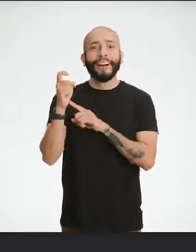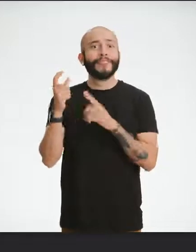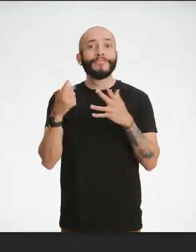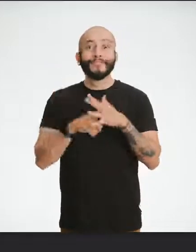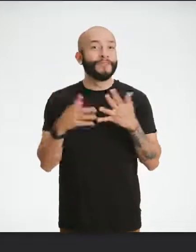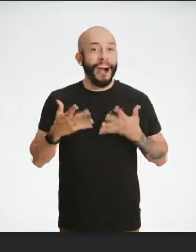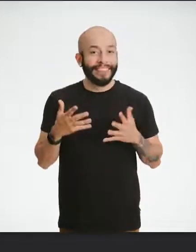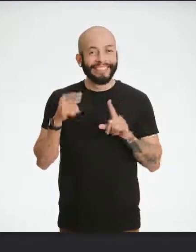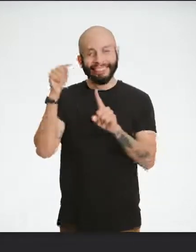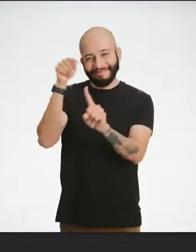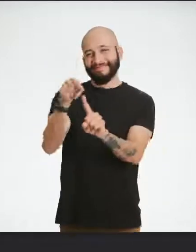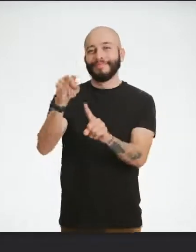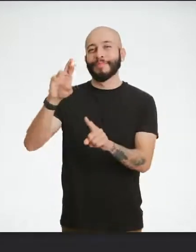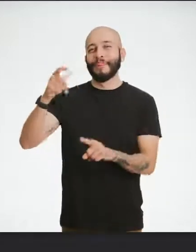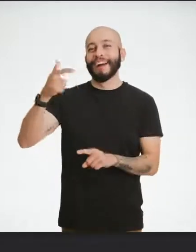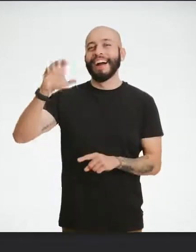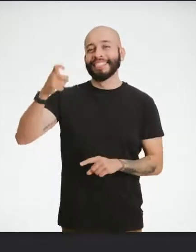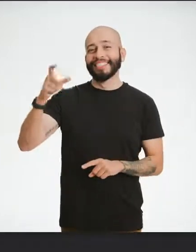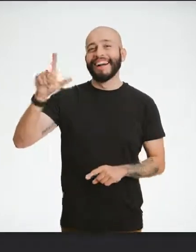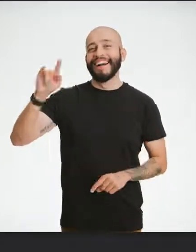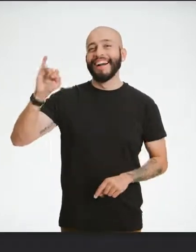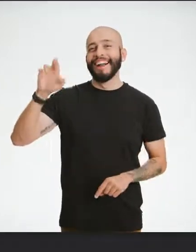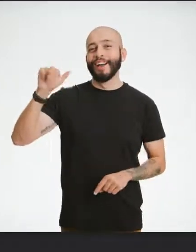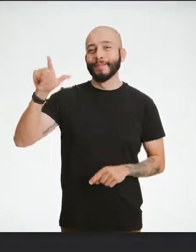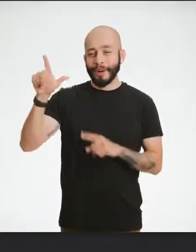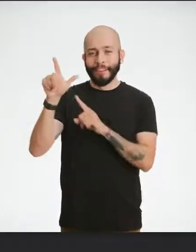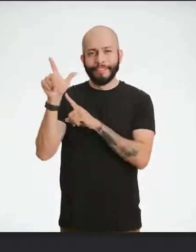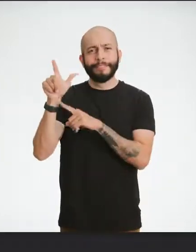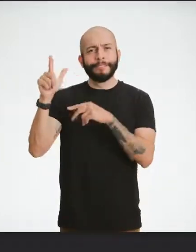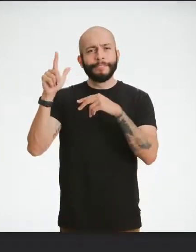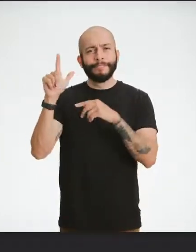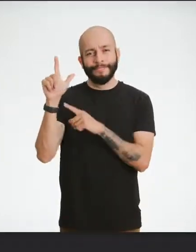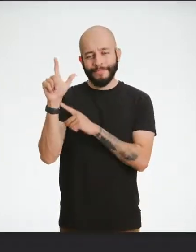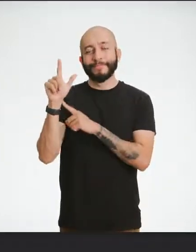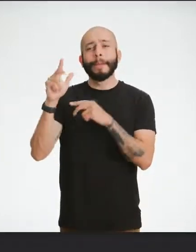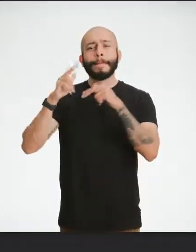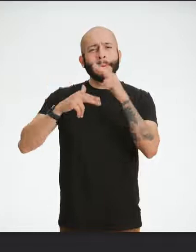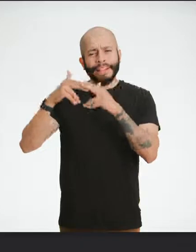expressions, starting with a new regular expression literal.